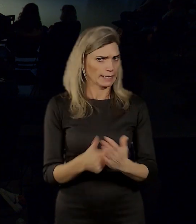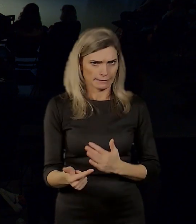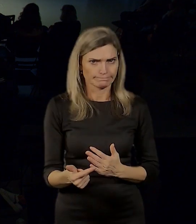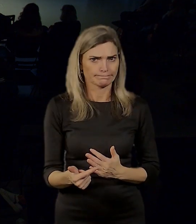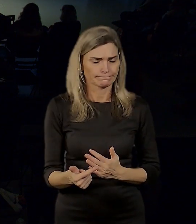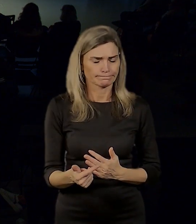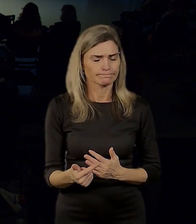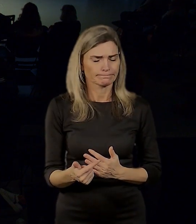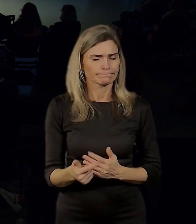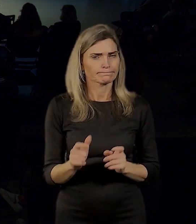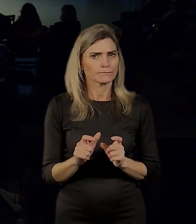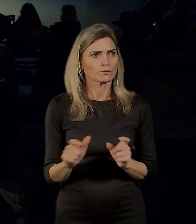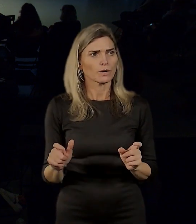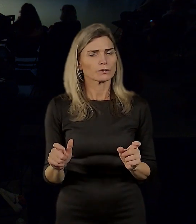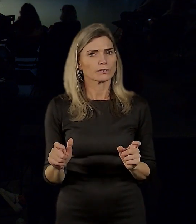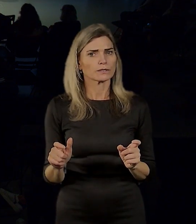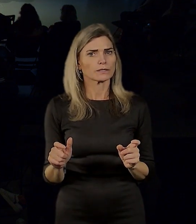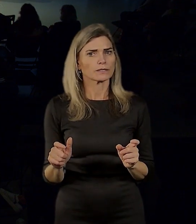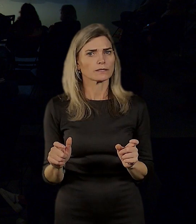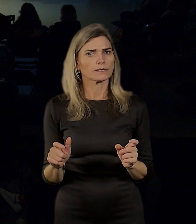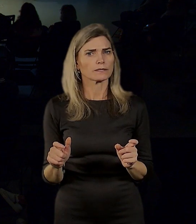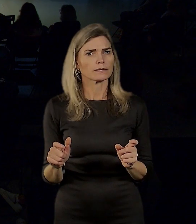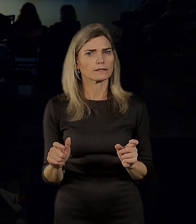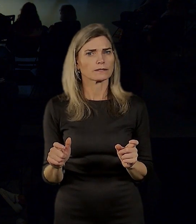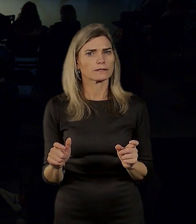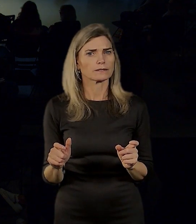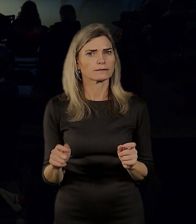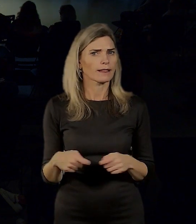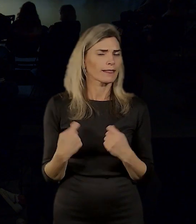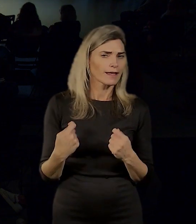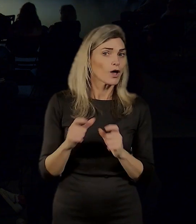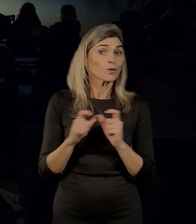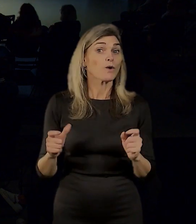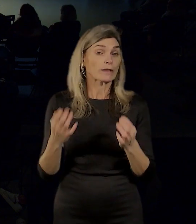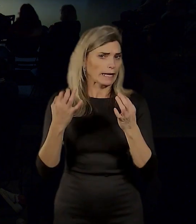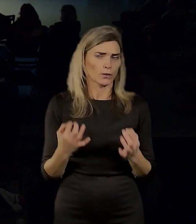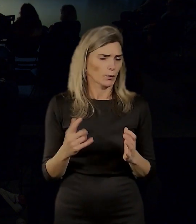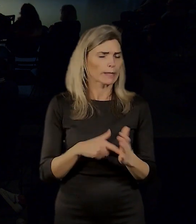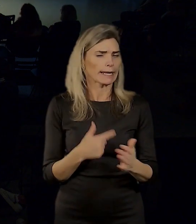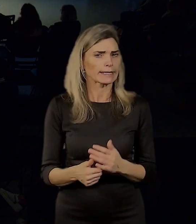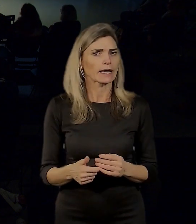much longer. You saw a four-minute film here, but it is 6 years of work.